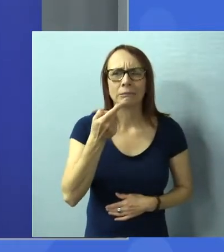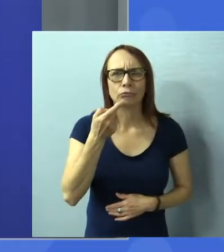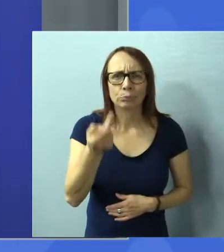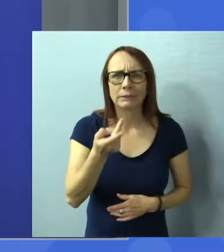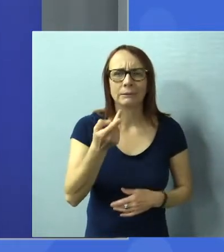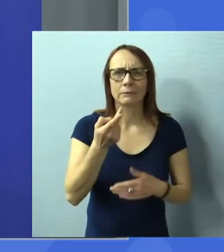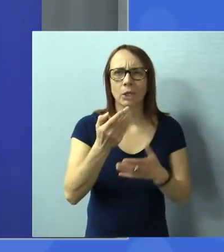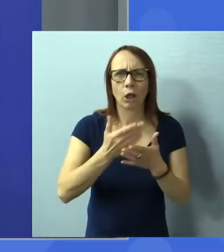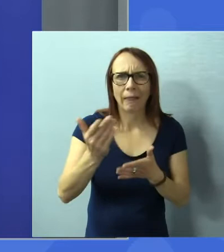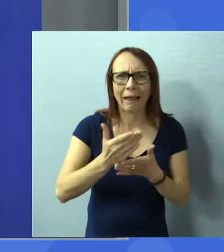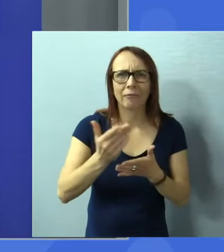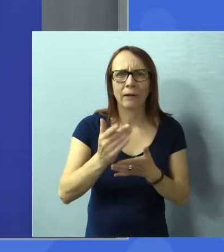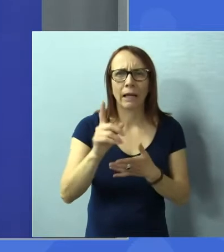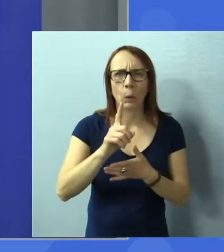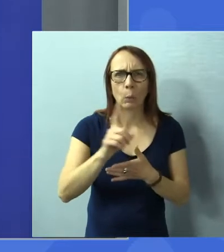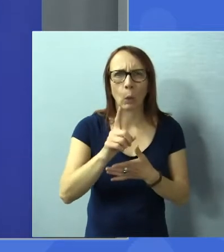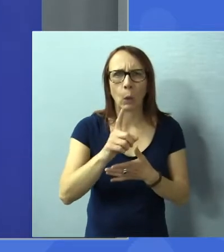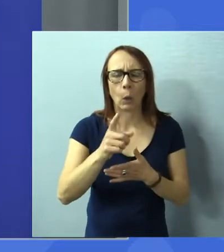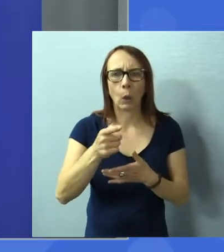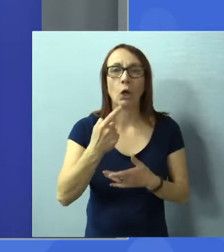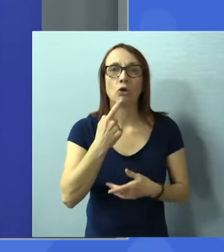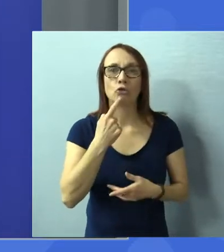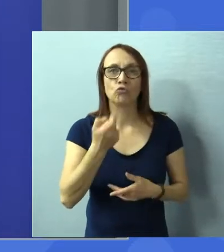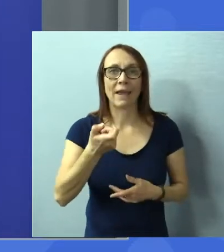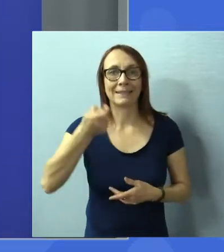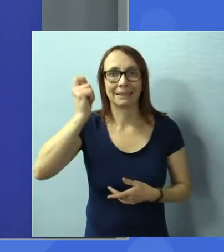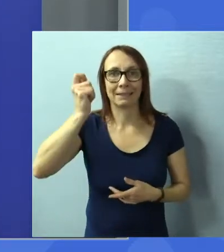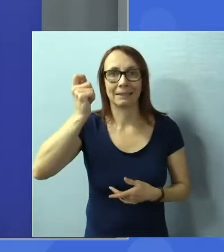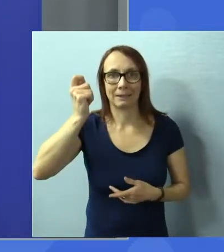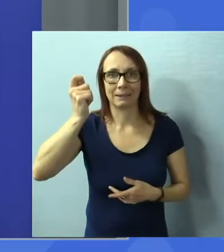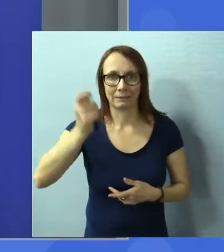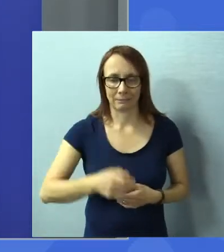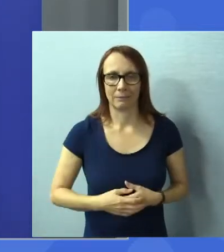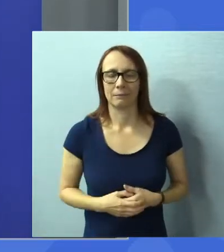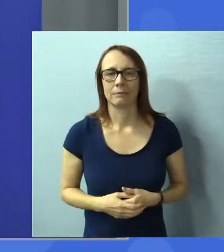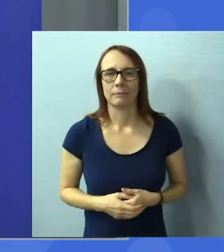different way please raise your red card and Chris will respond to that so yeah